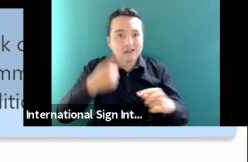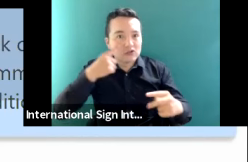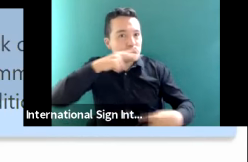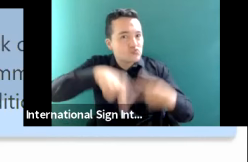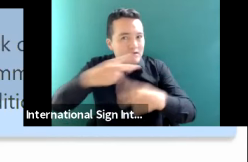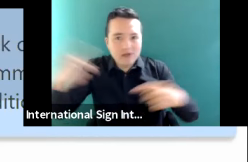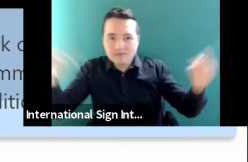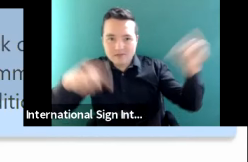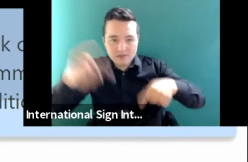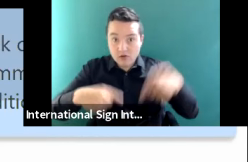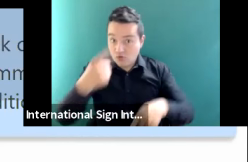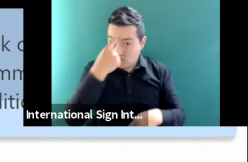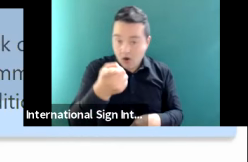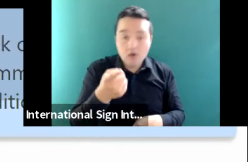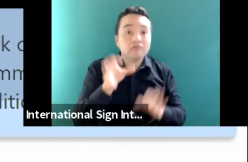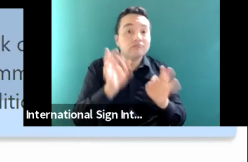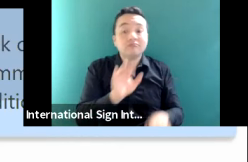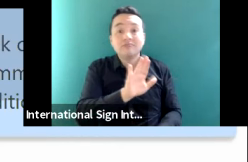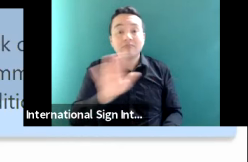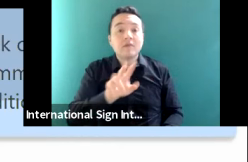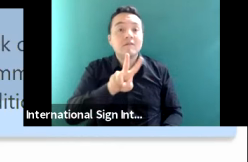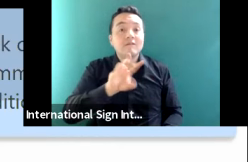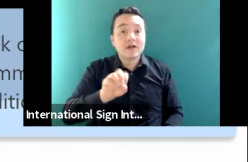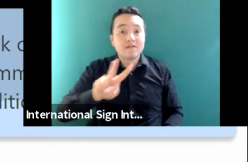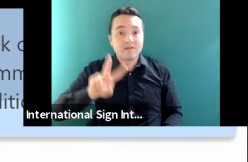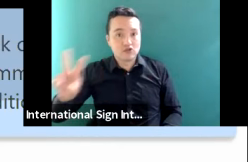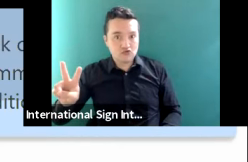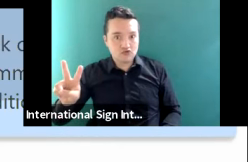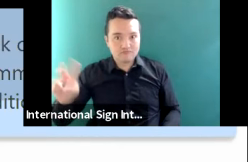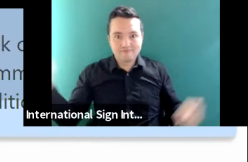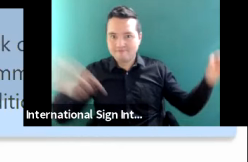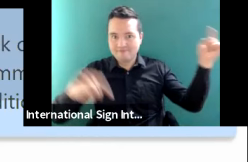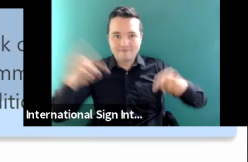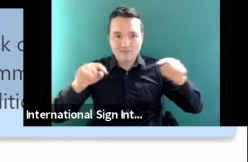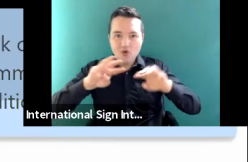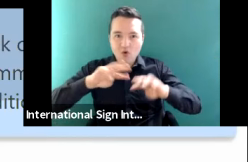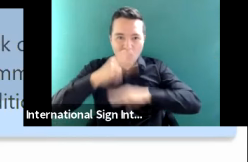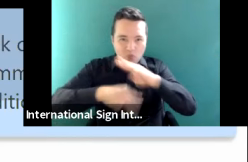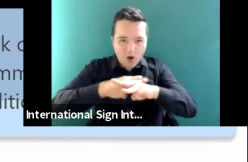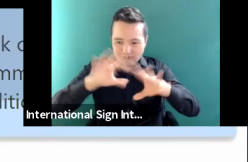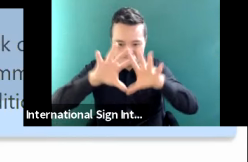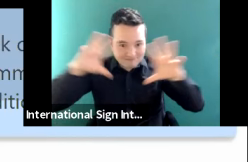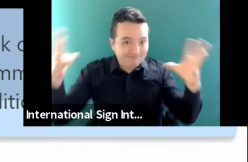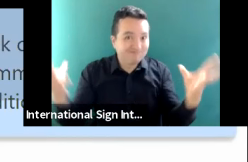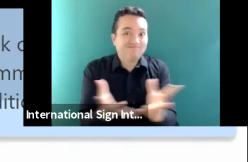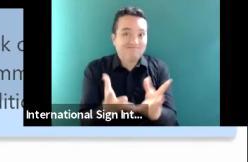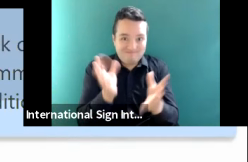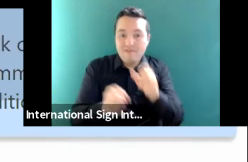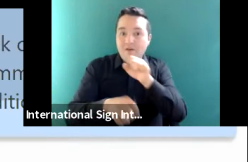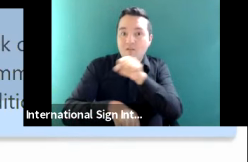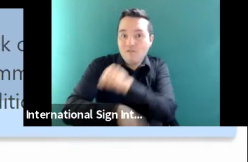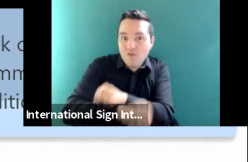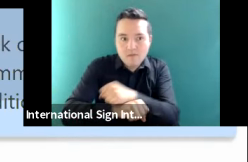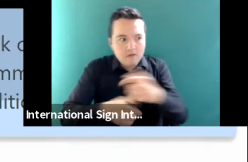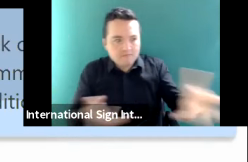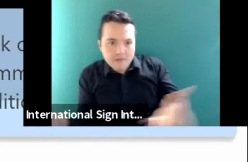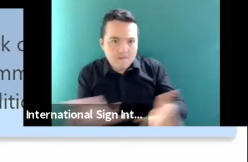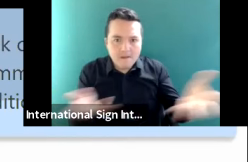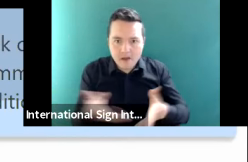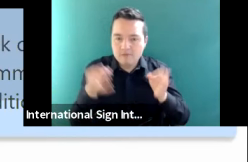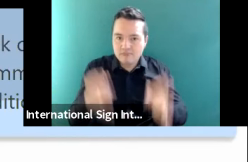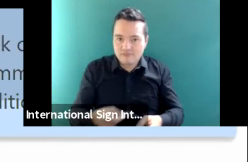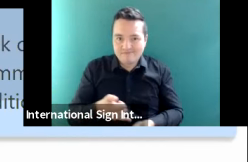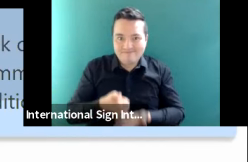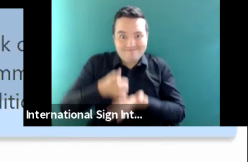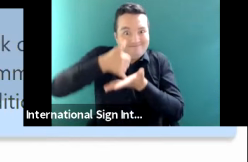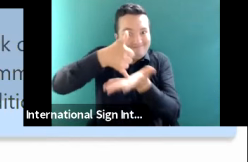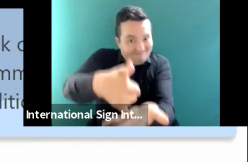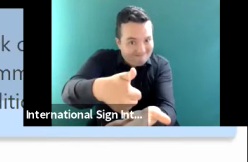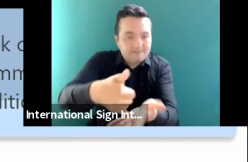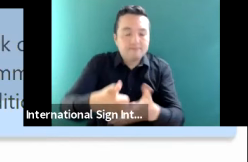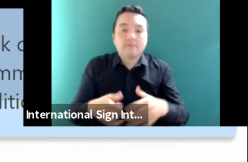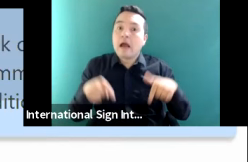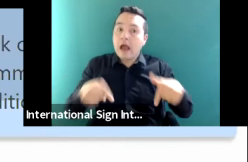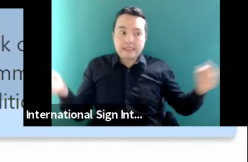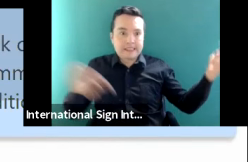We have the domain of accessible tourism.